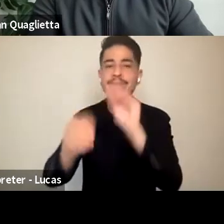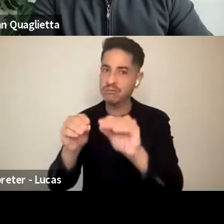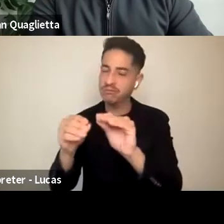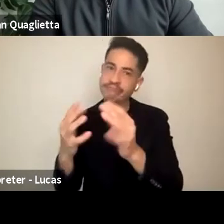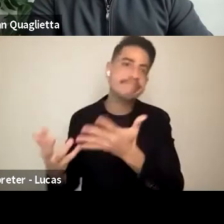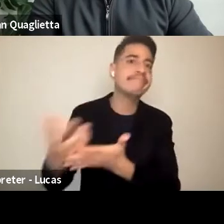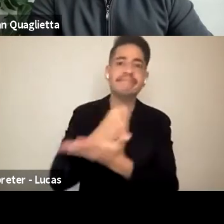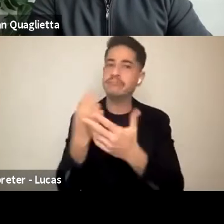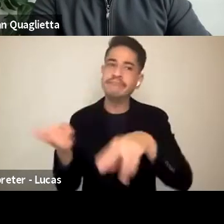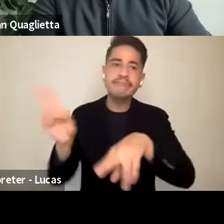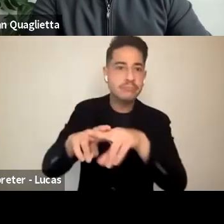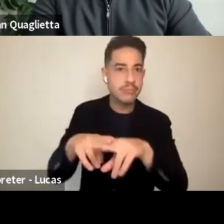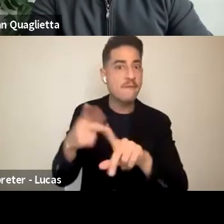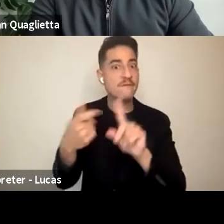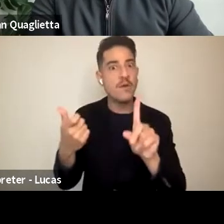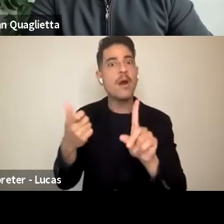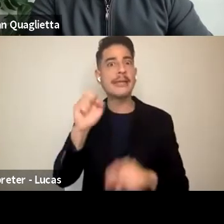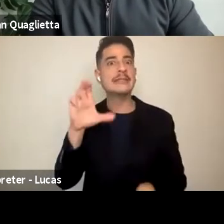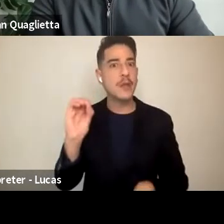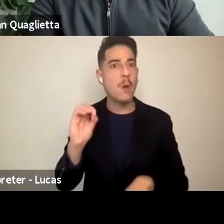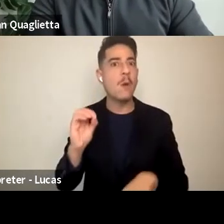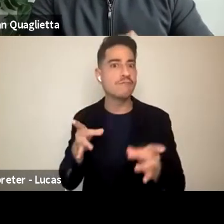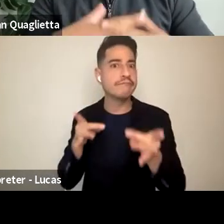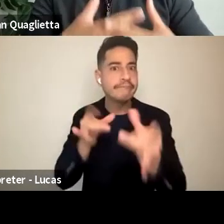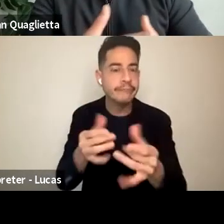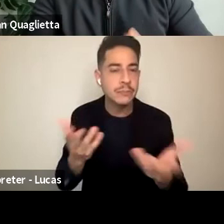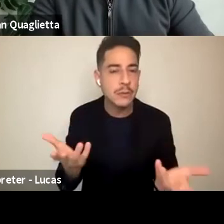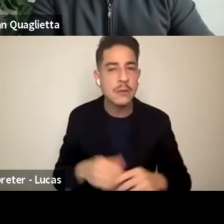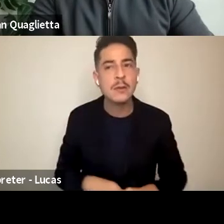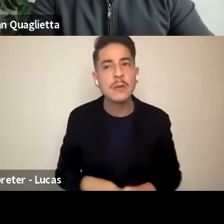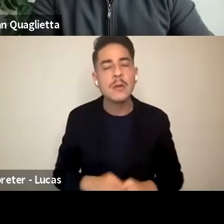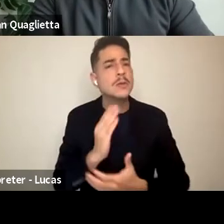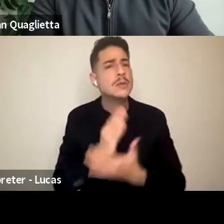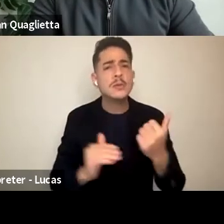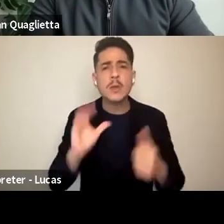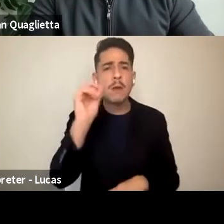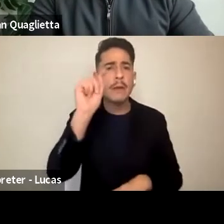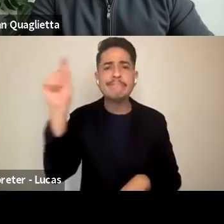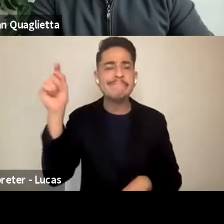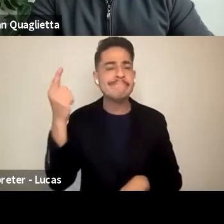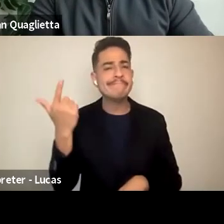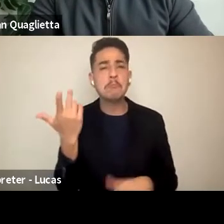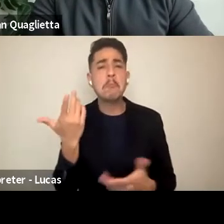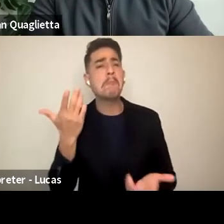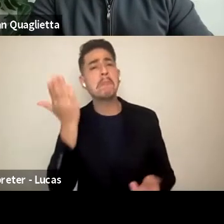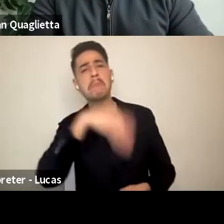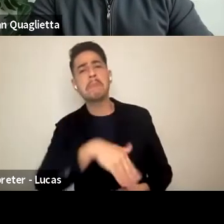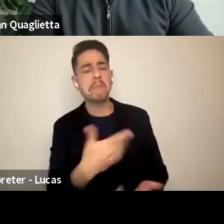And it's really tragic to see when some folks don't really see the value of SEO, especially on the enterprise level.